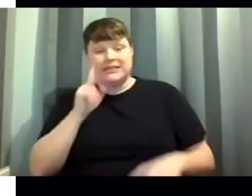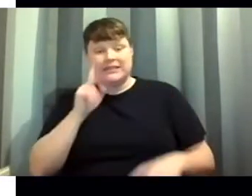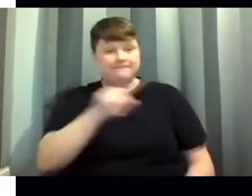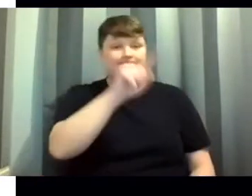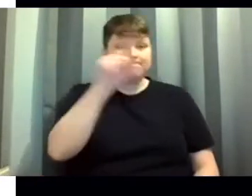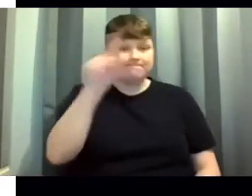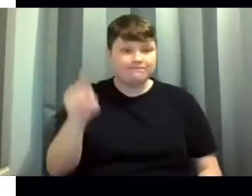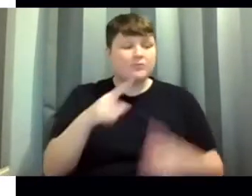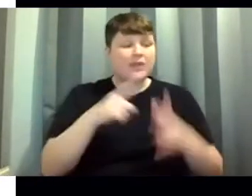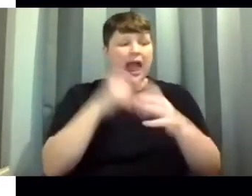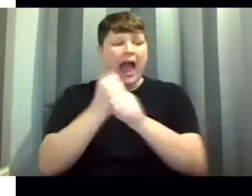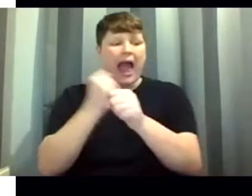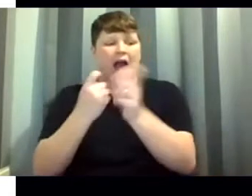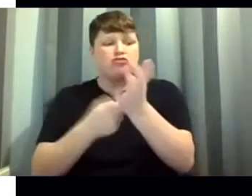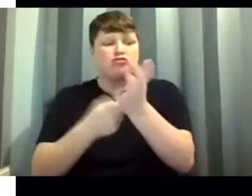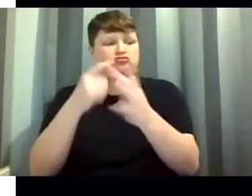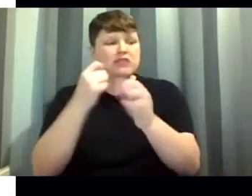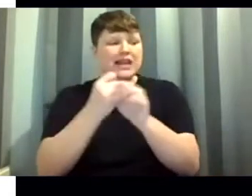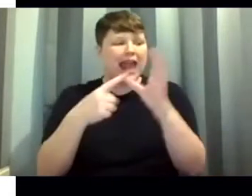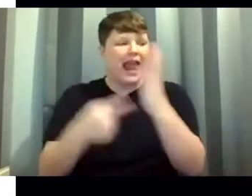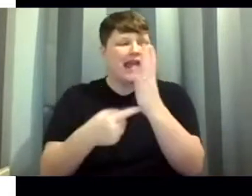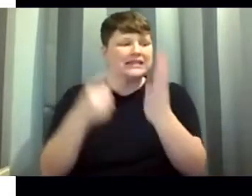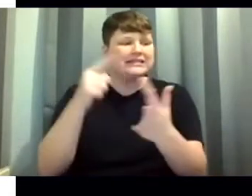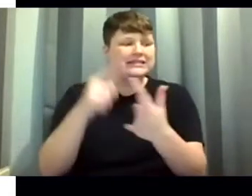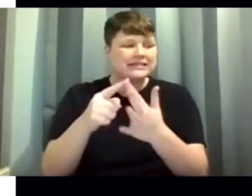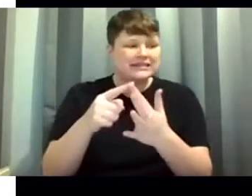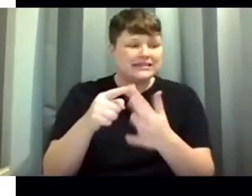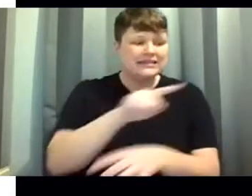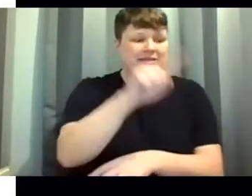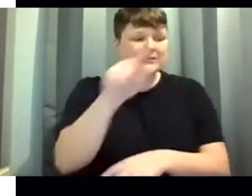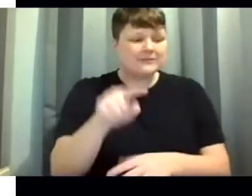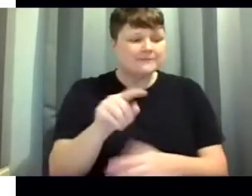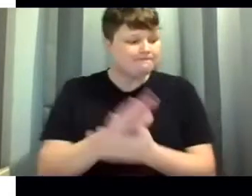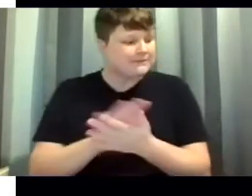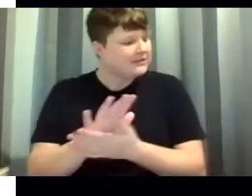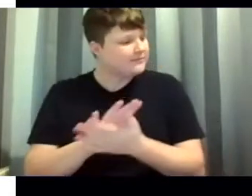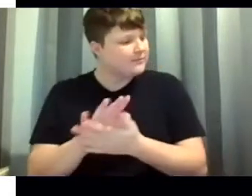metrics and summarising them because, otherwise, it's just information overload. So, here we have